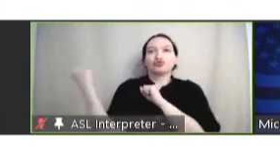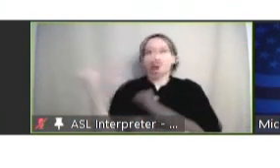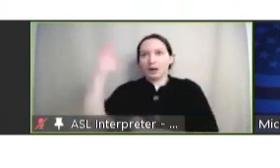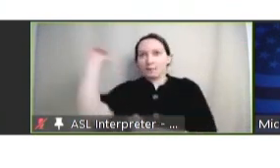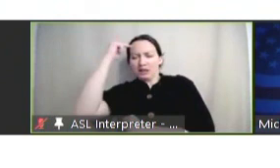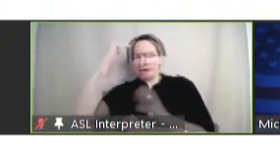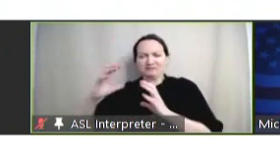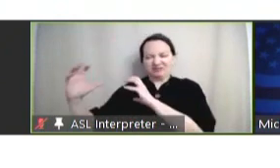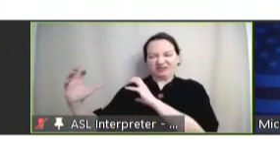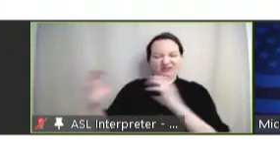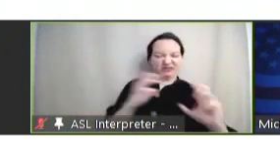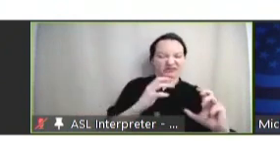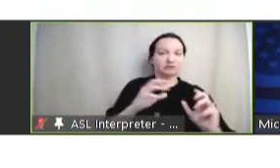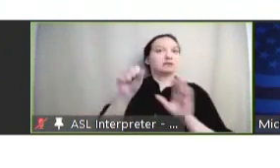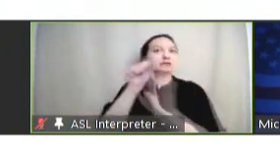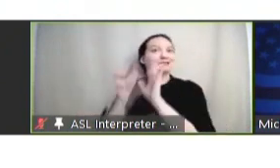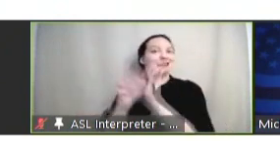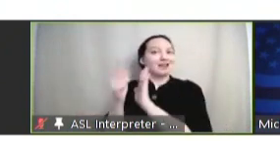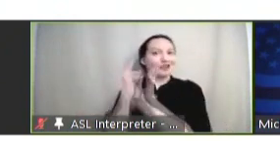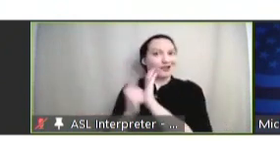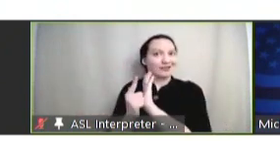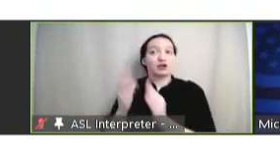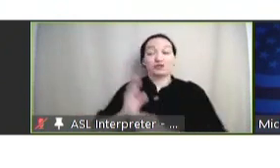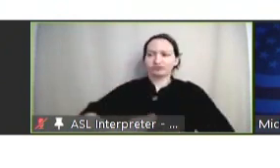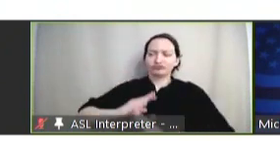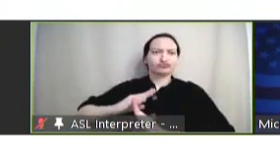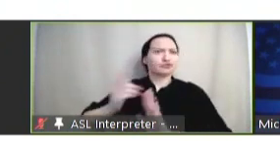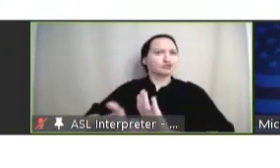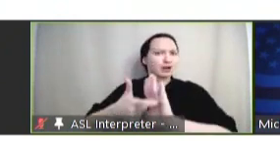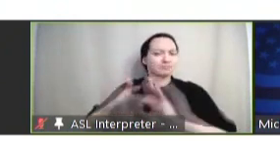legislation that, you know, not only prohibits vaccine requirements but also is aimed at,